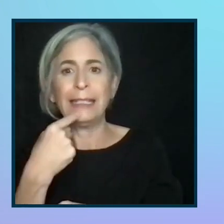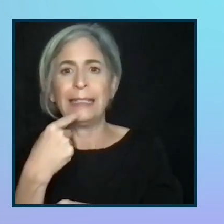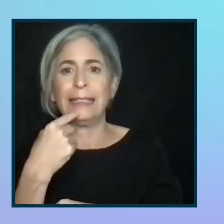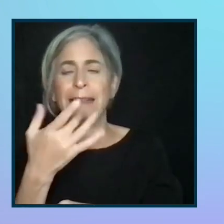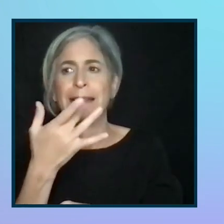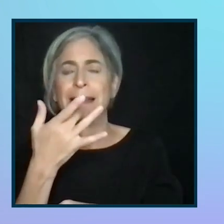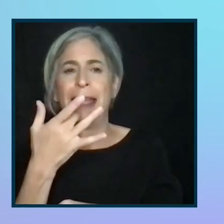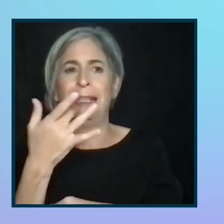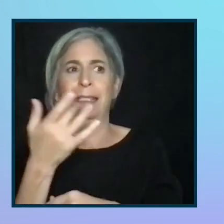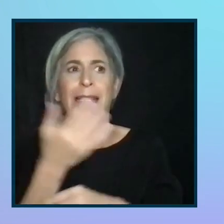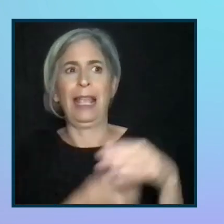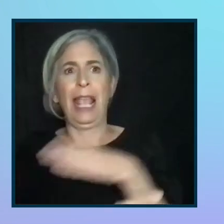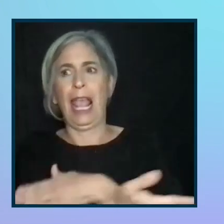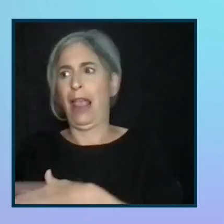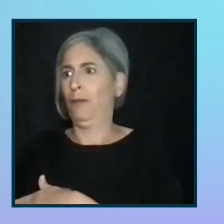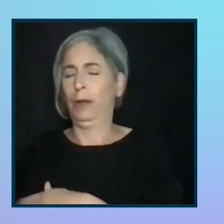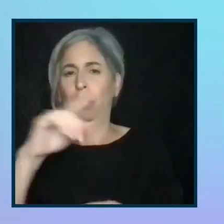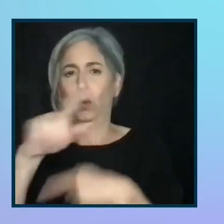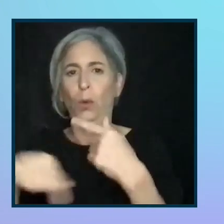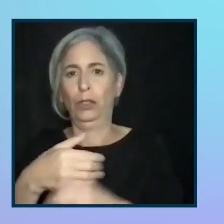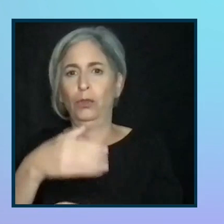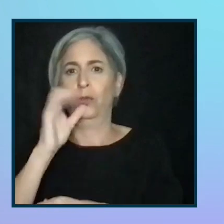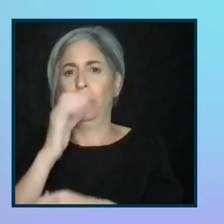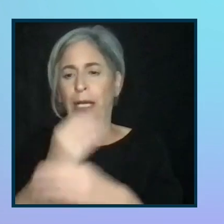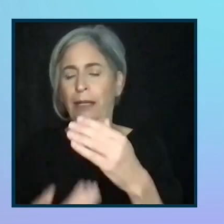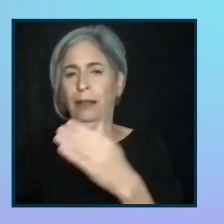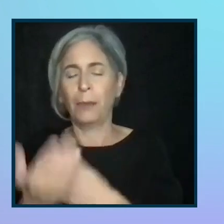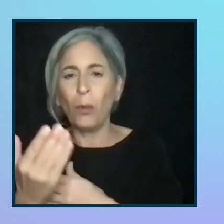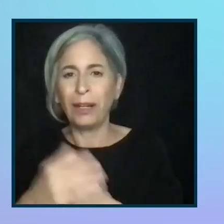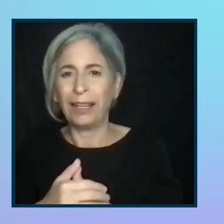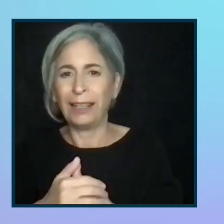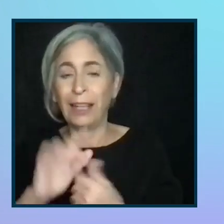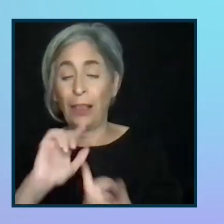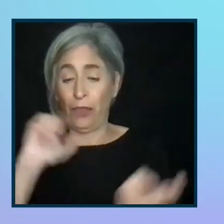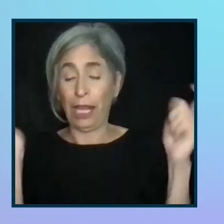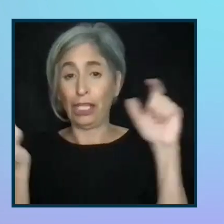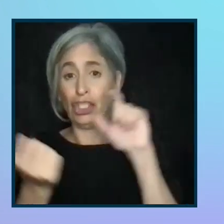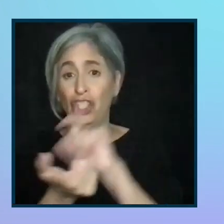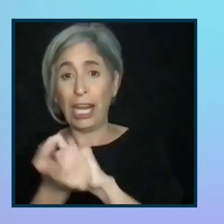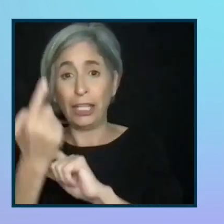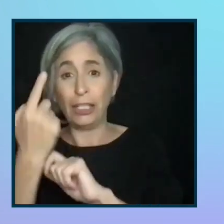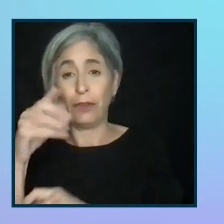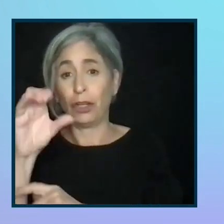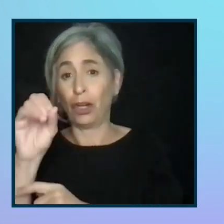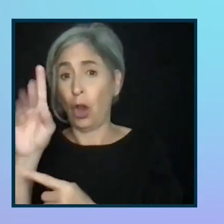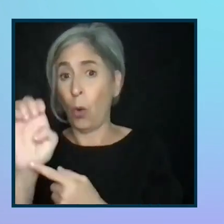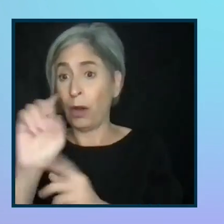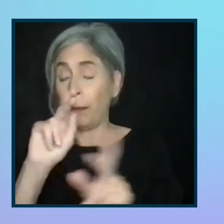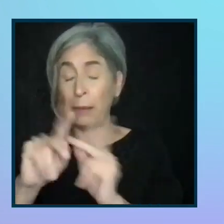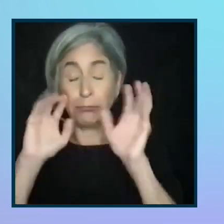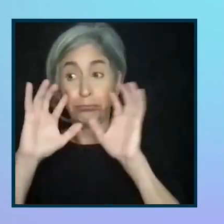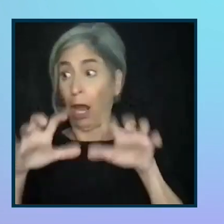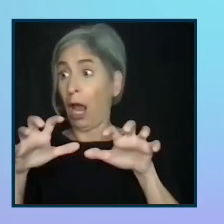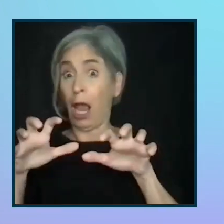every morning when you drink it for breakfast. When they changed the formula for Coke, people freaked out because they had undone